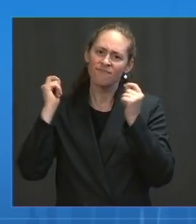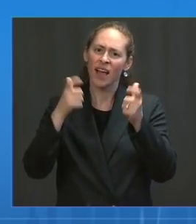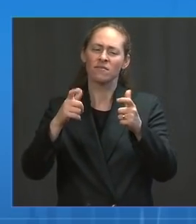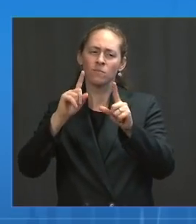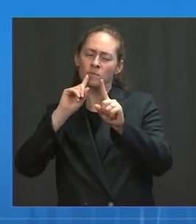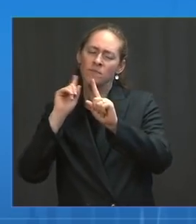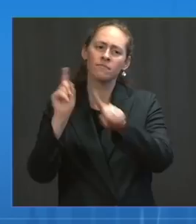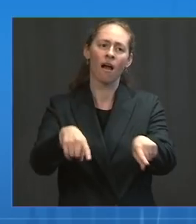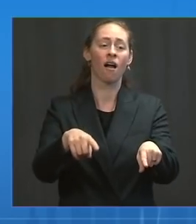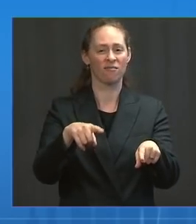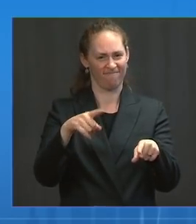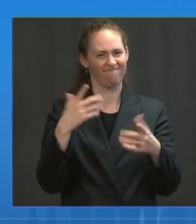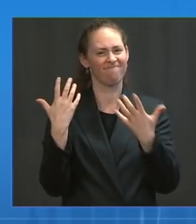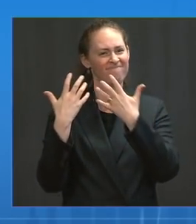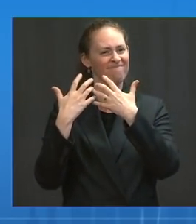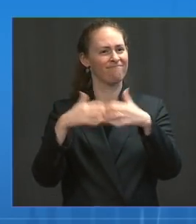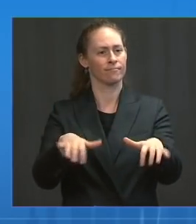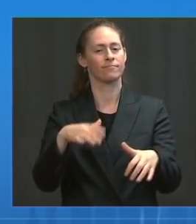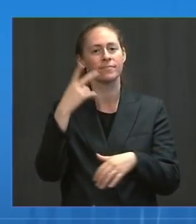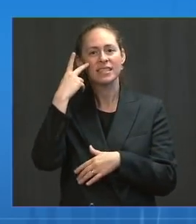and disruption to Americans' lives and livelihoods.